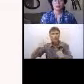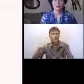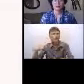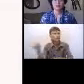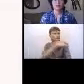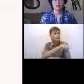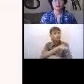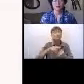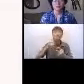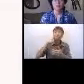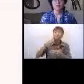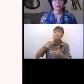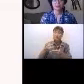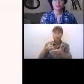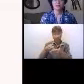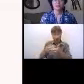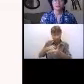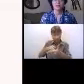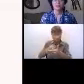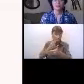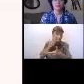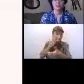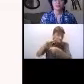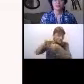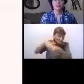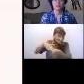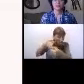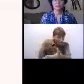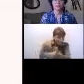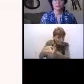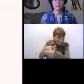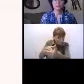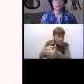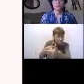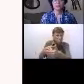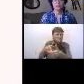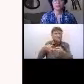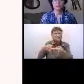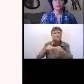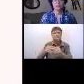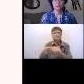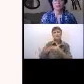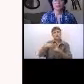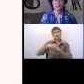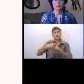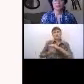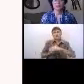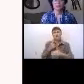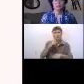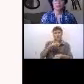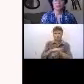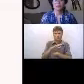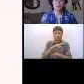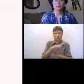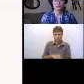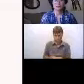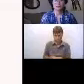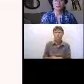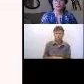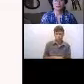also being consulting. So just to summarize this; anti-racism is equitable, is ongoing,